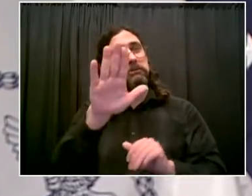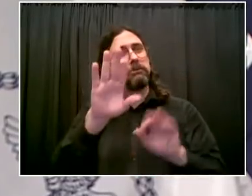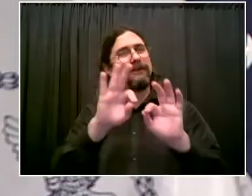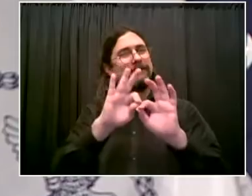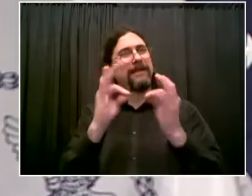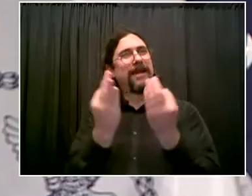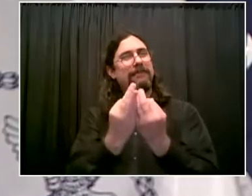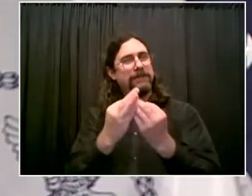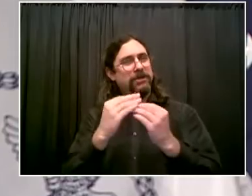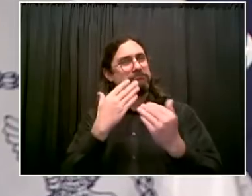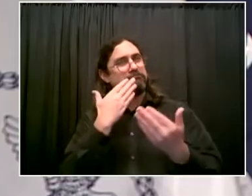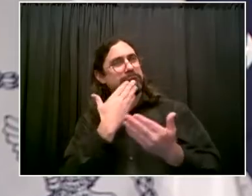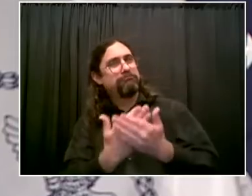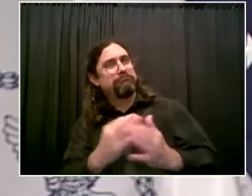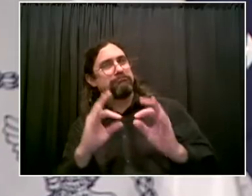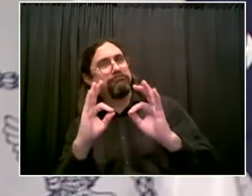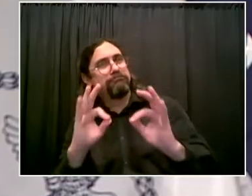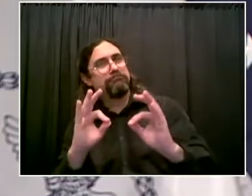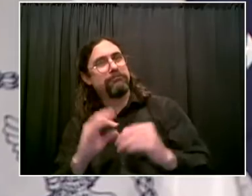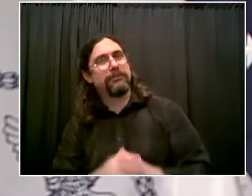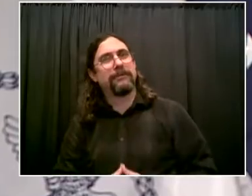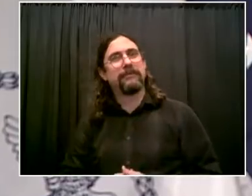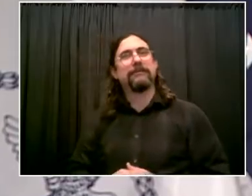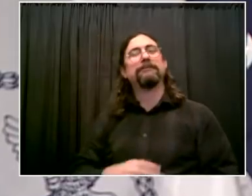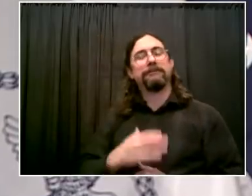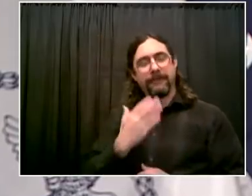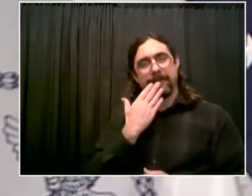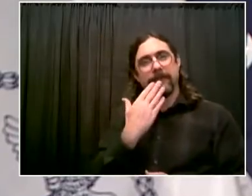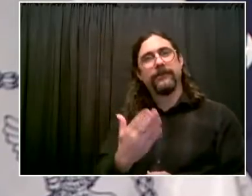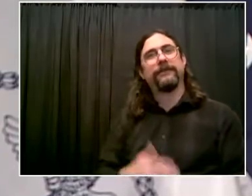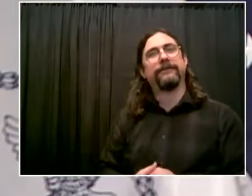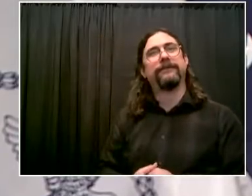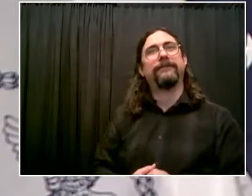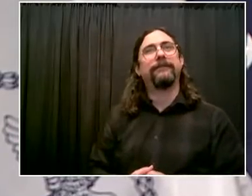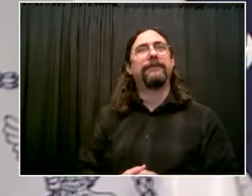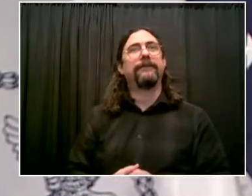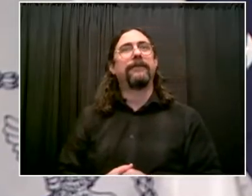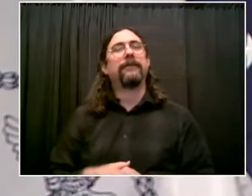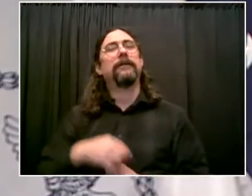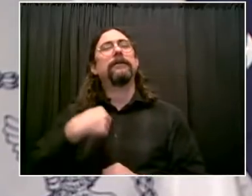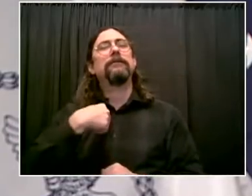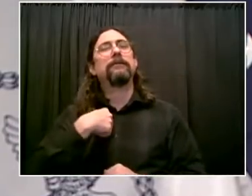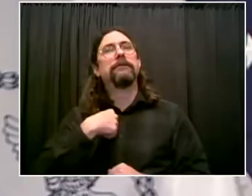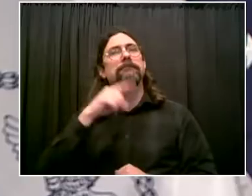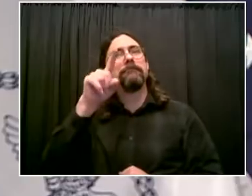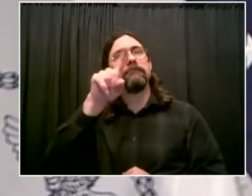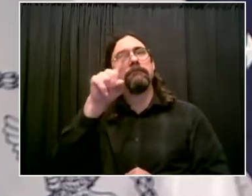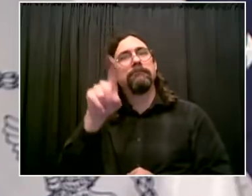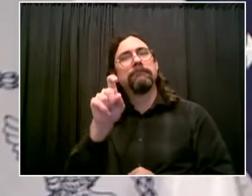Reporter: I WAS WONDERING IF YOU COULD SPEAK TO SOMETHING. THE CITY HAS REPURPOSE 8 1/2